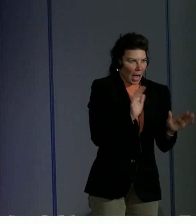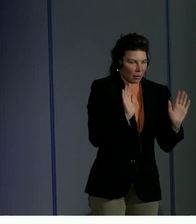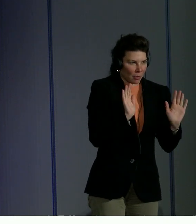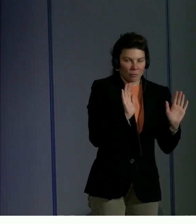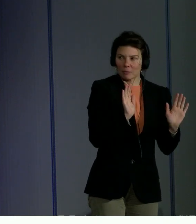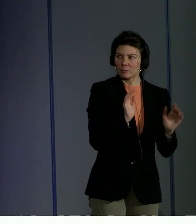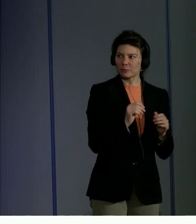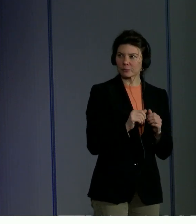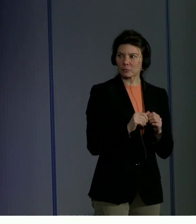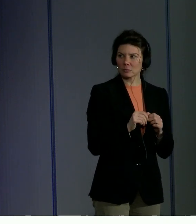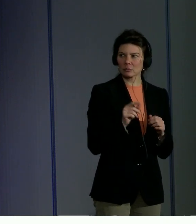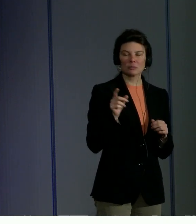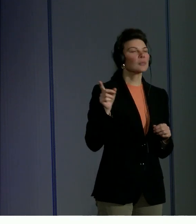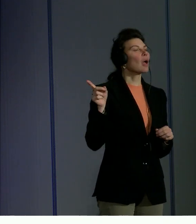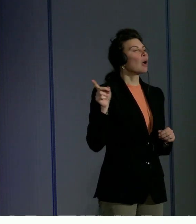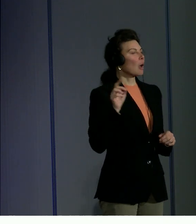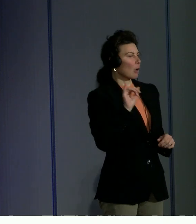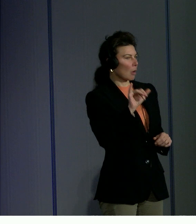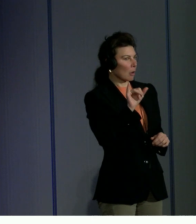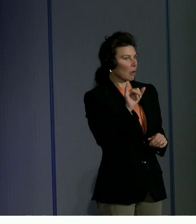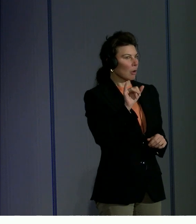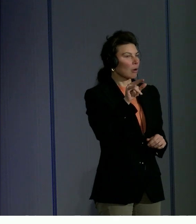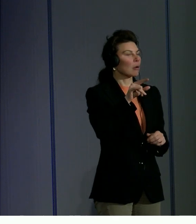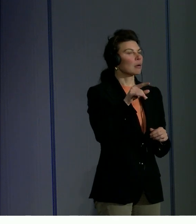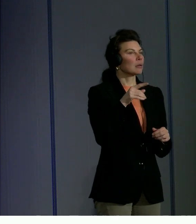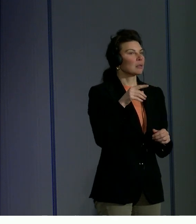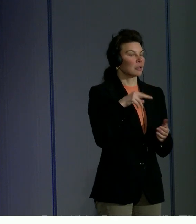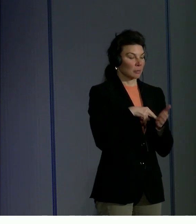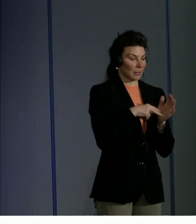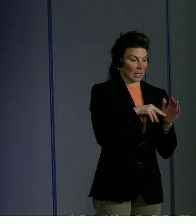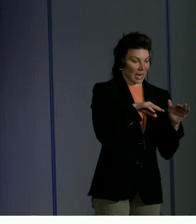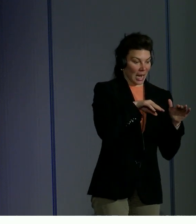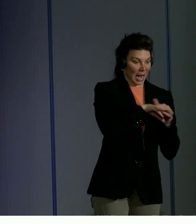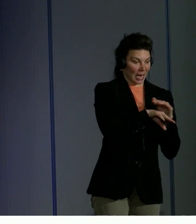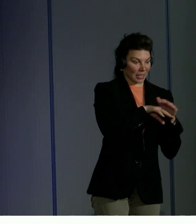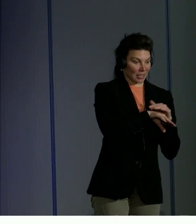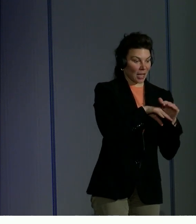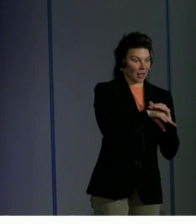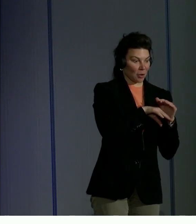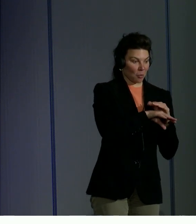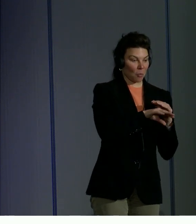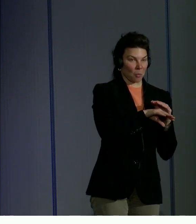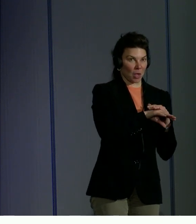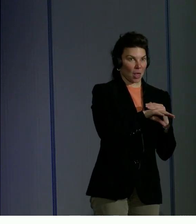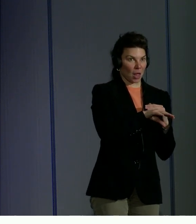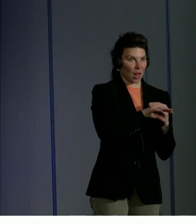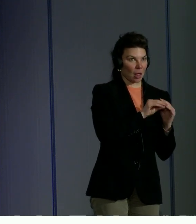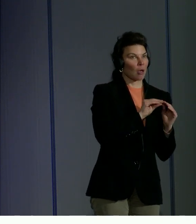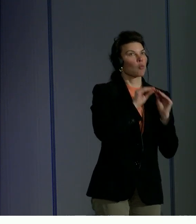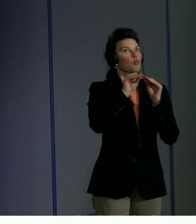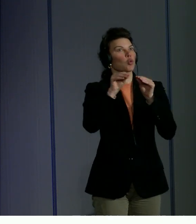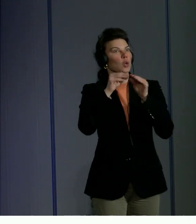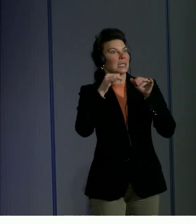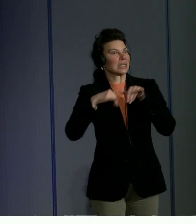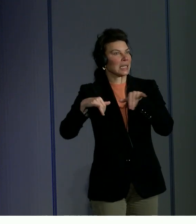so it's including the accessibility to standards, but it's not as inclusive as it could be.